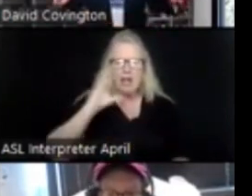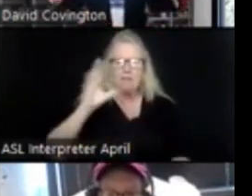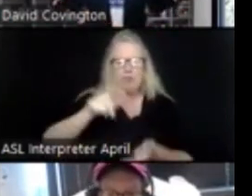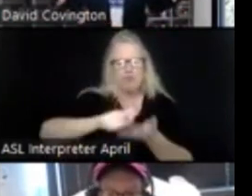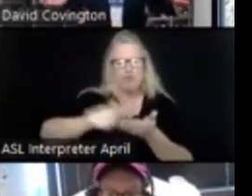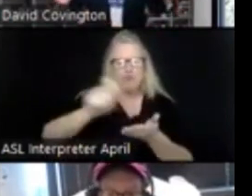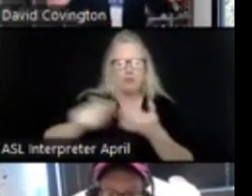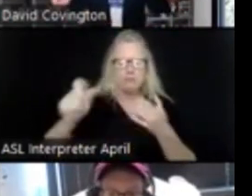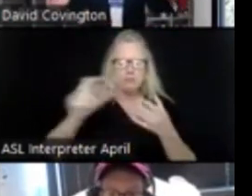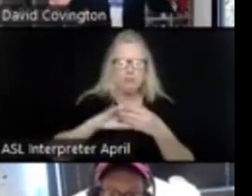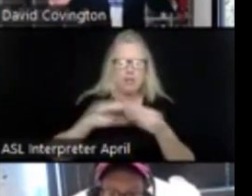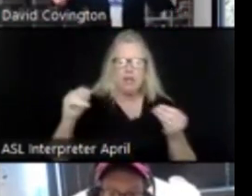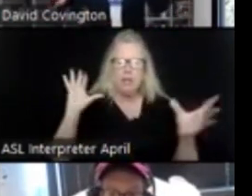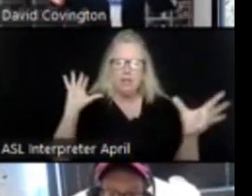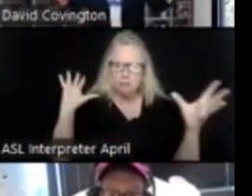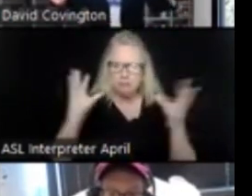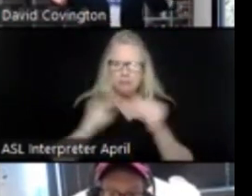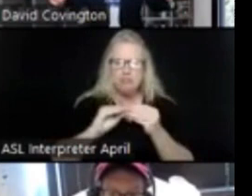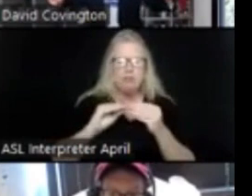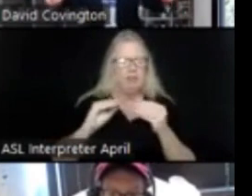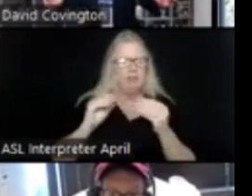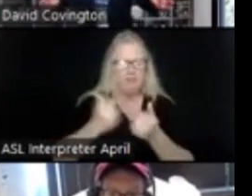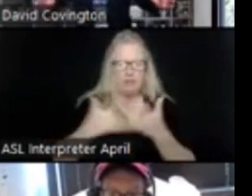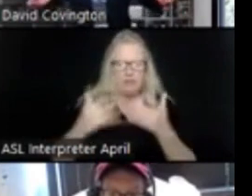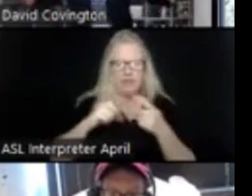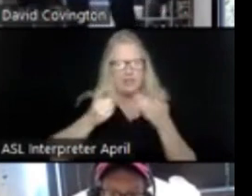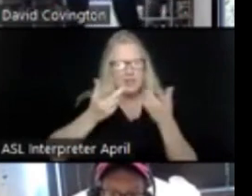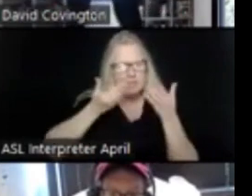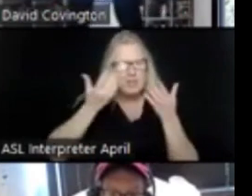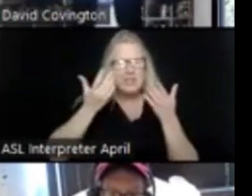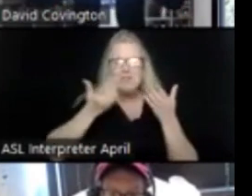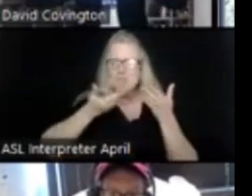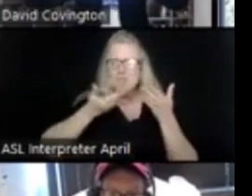HE COMPILED ALL OF THAT AND TOOK IT TO CONGRESS.